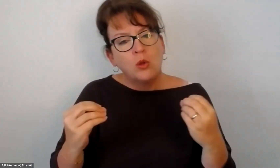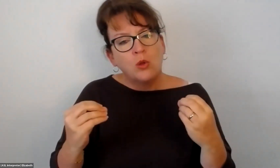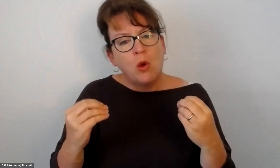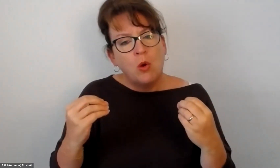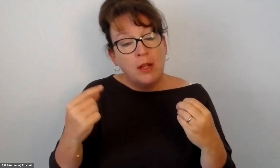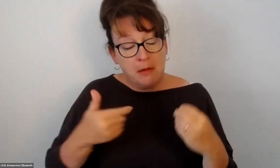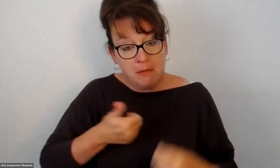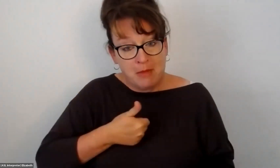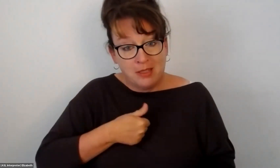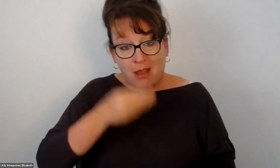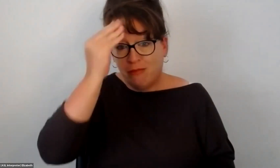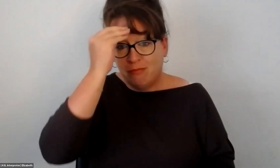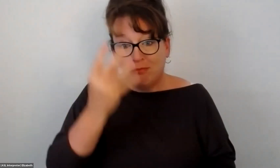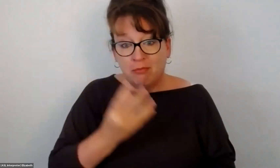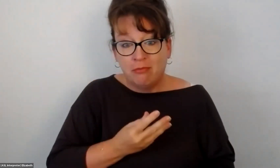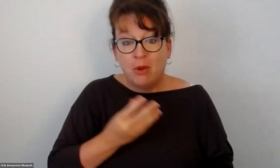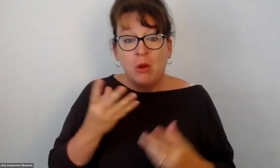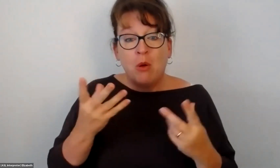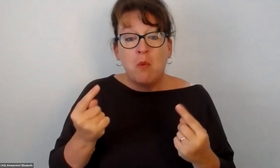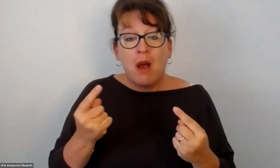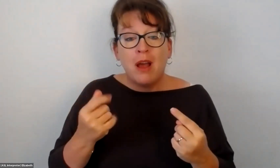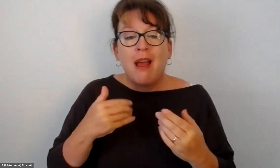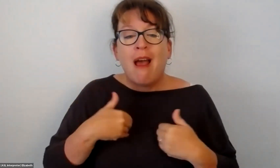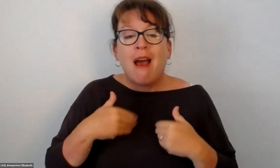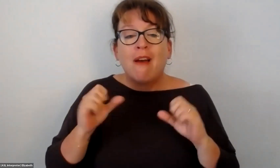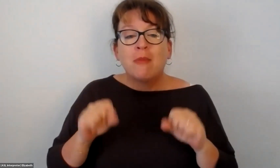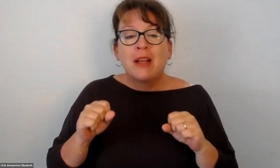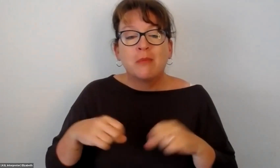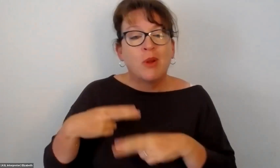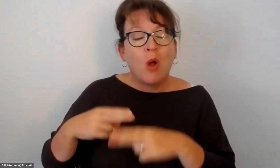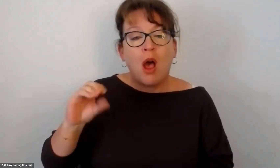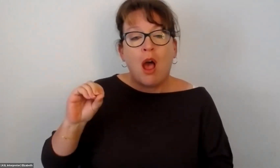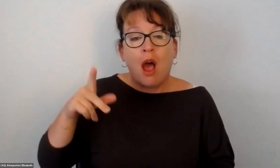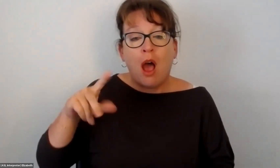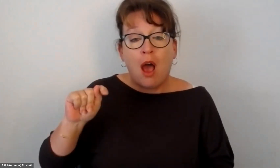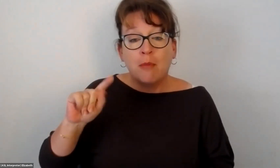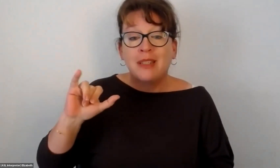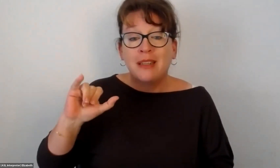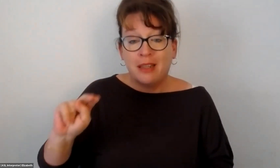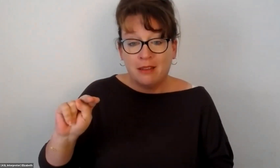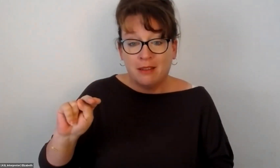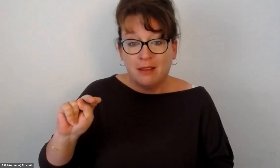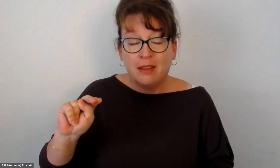in the lives of the people that live closest to ports, which are often people characterized